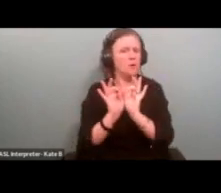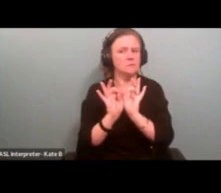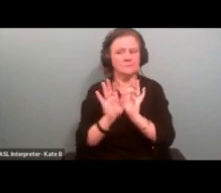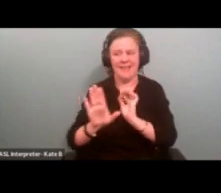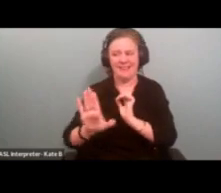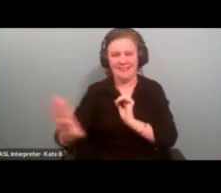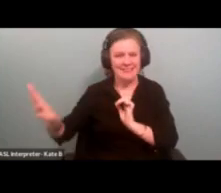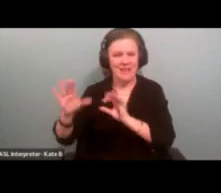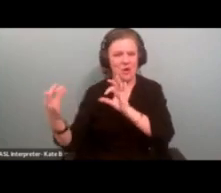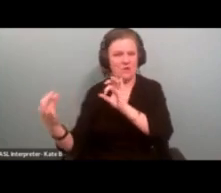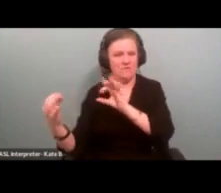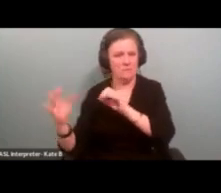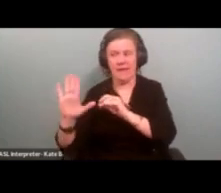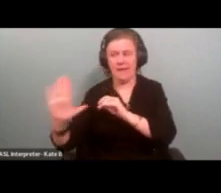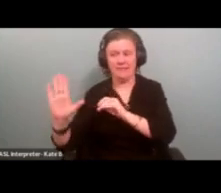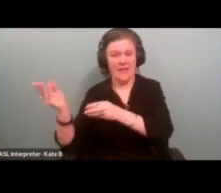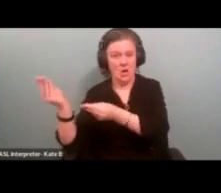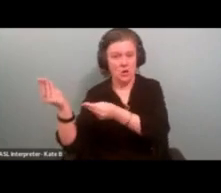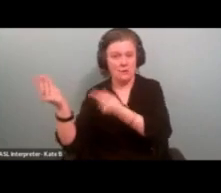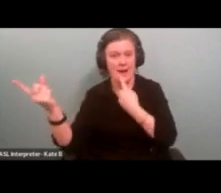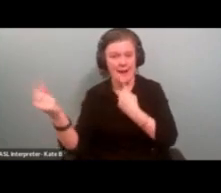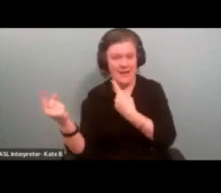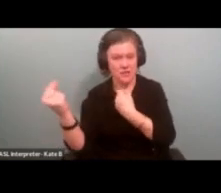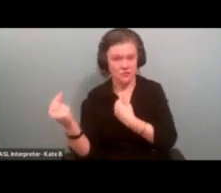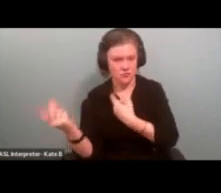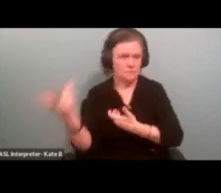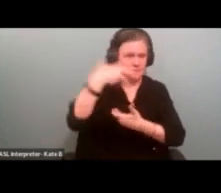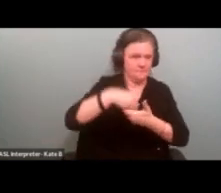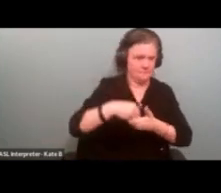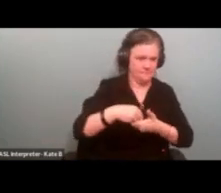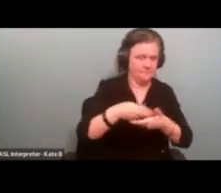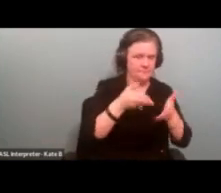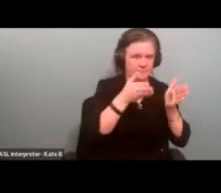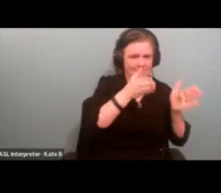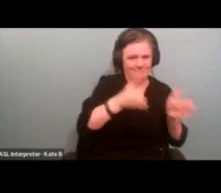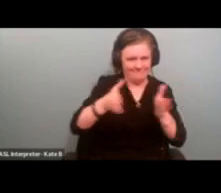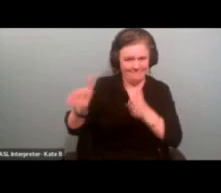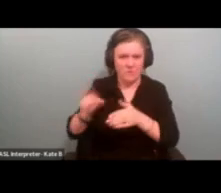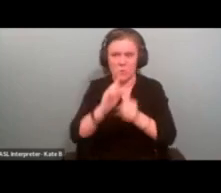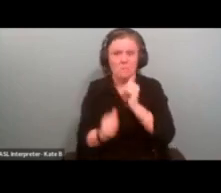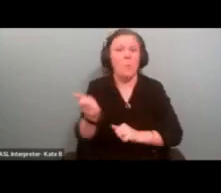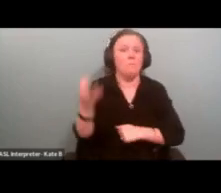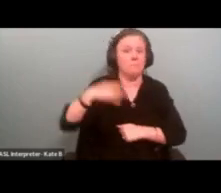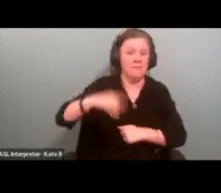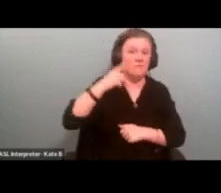that voice and what families are saying that they need. And so